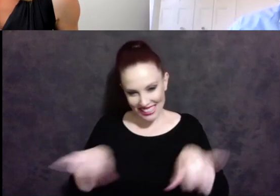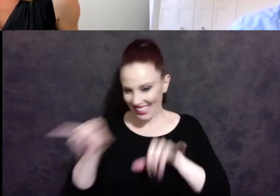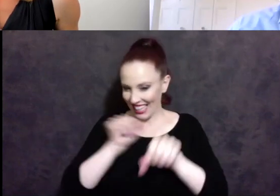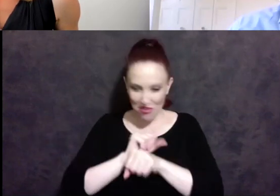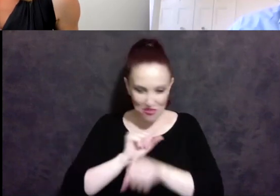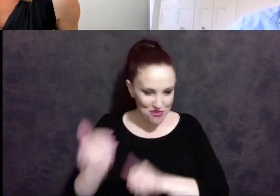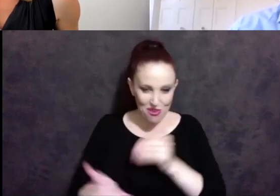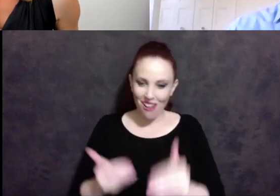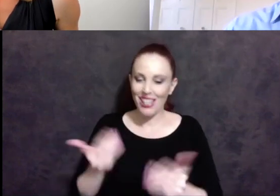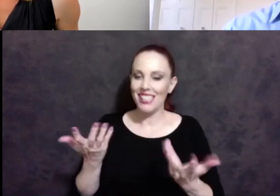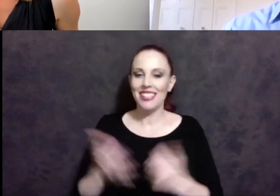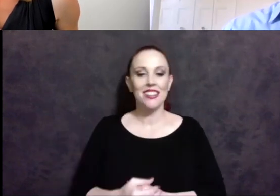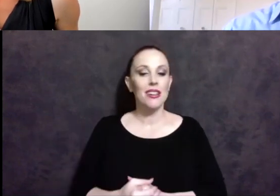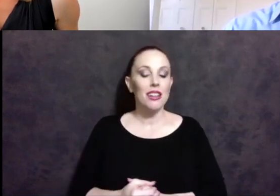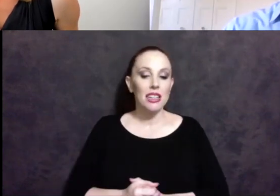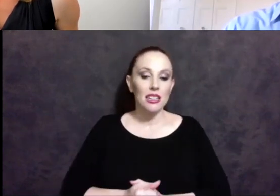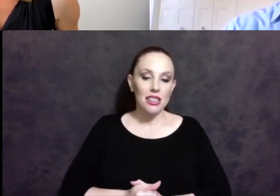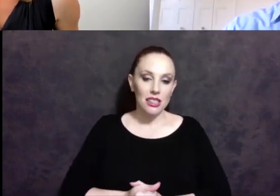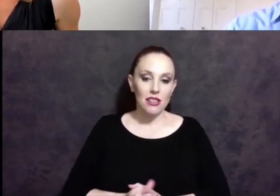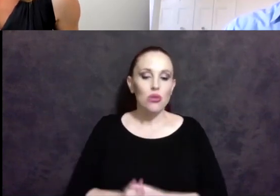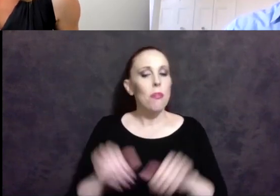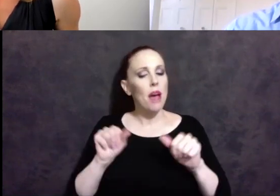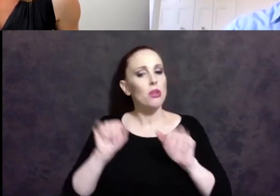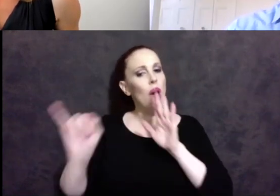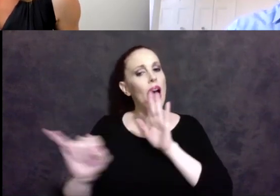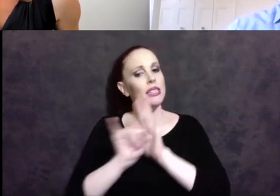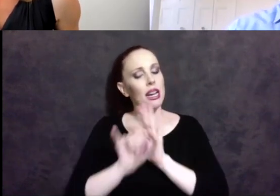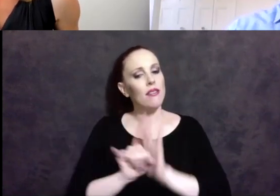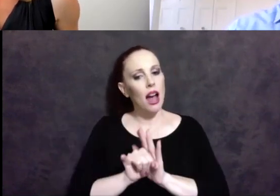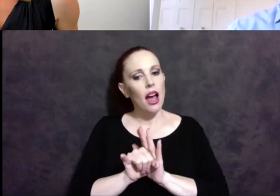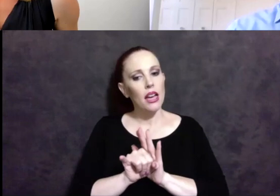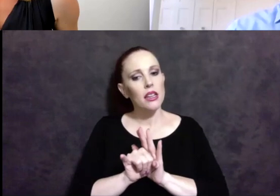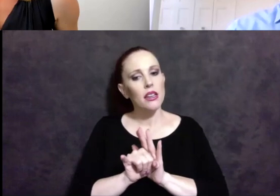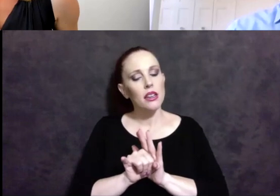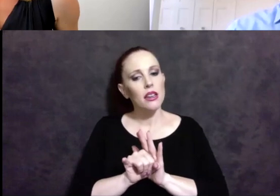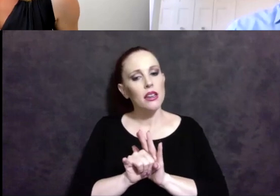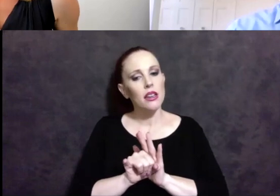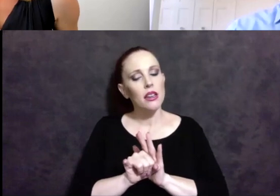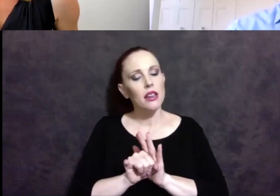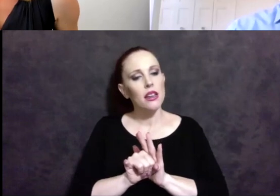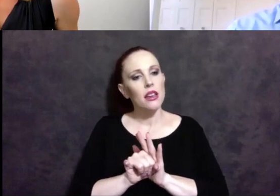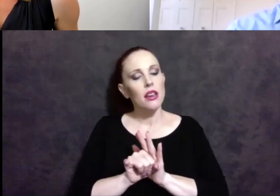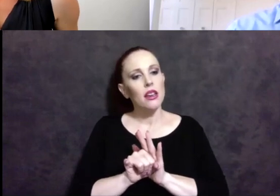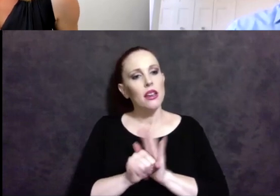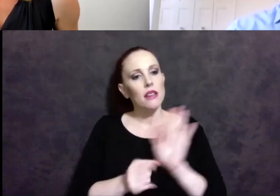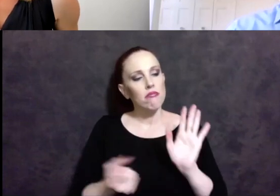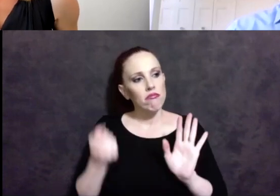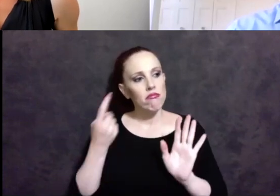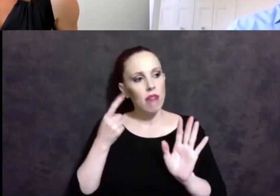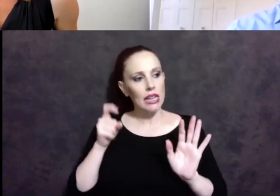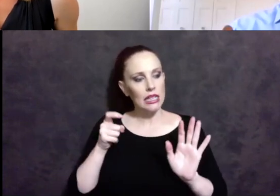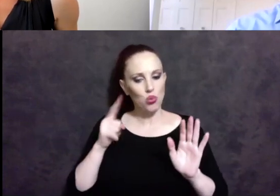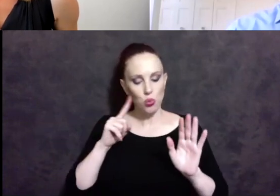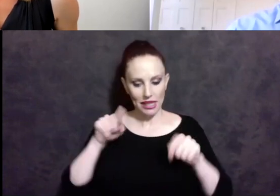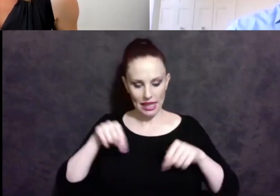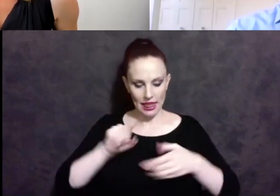and to identify those things with sense of being present and focusing on my body and